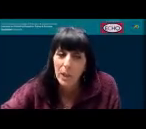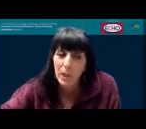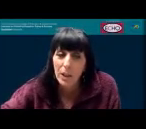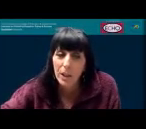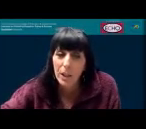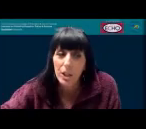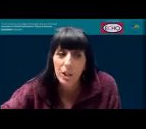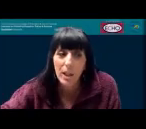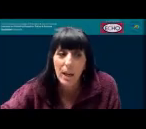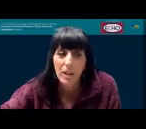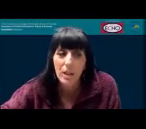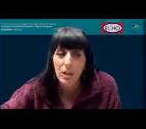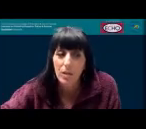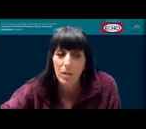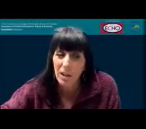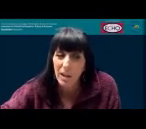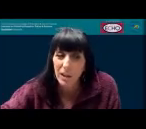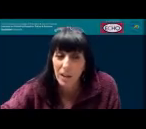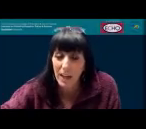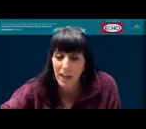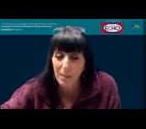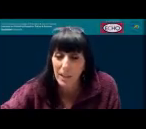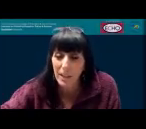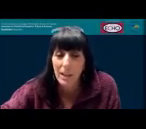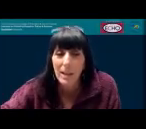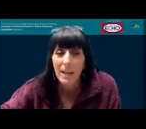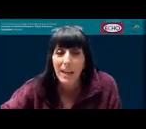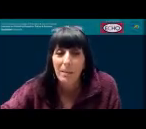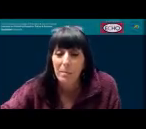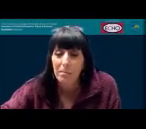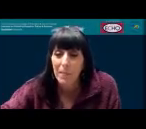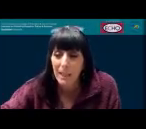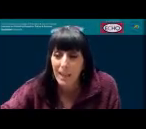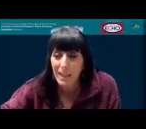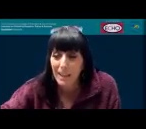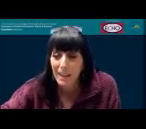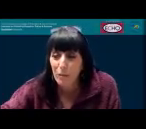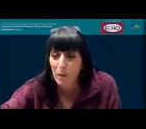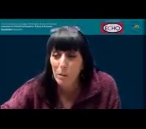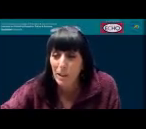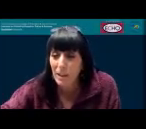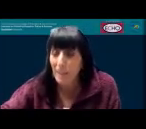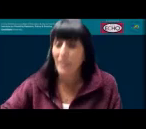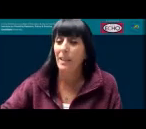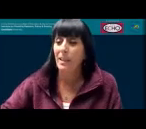encourage that you turn on your camera again. If we were in